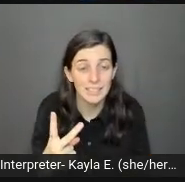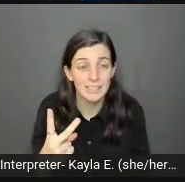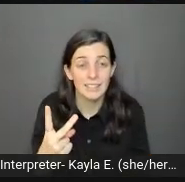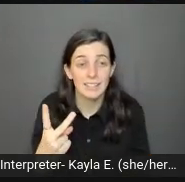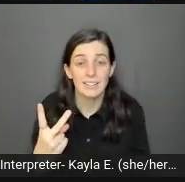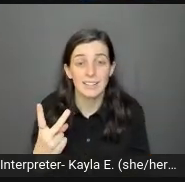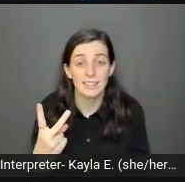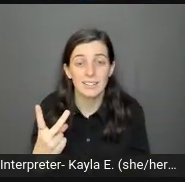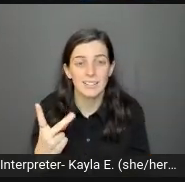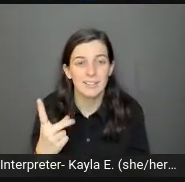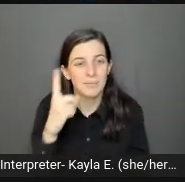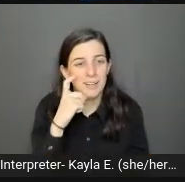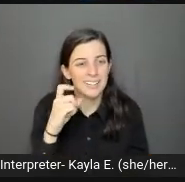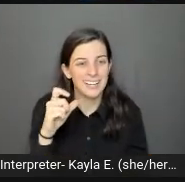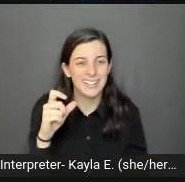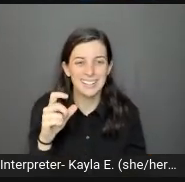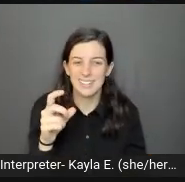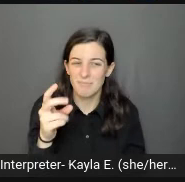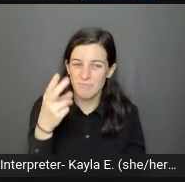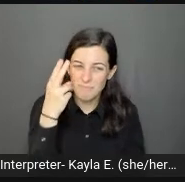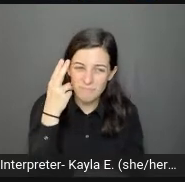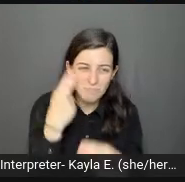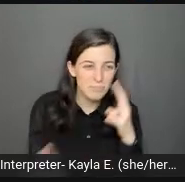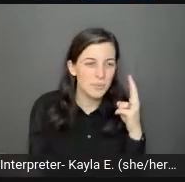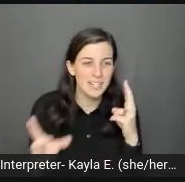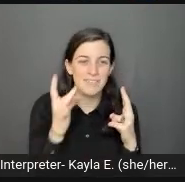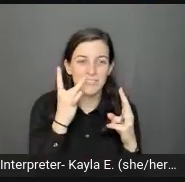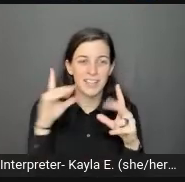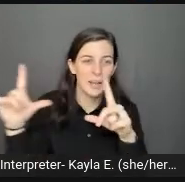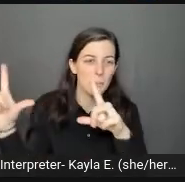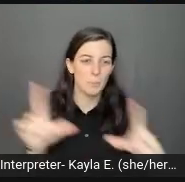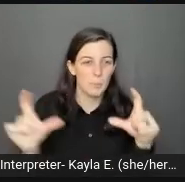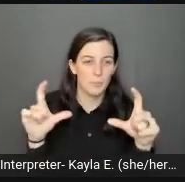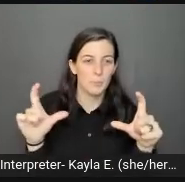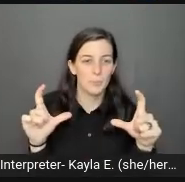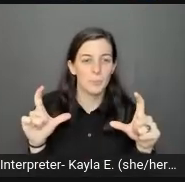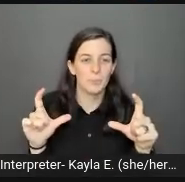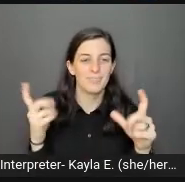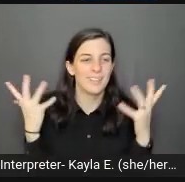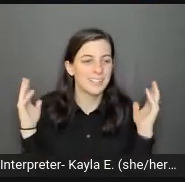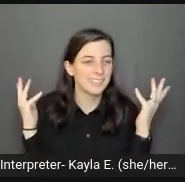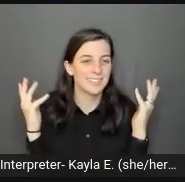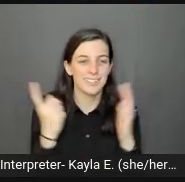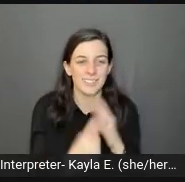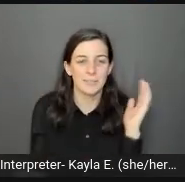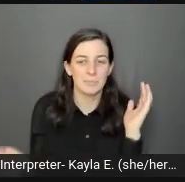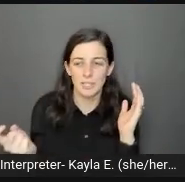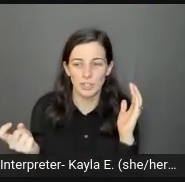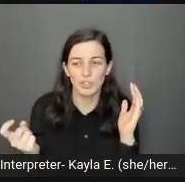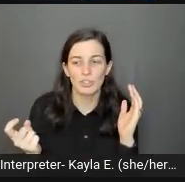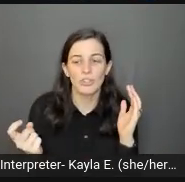It flashes very, very briefly. It's less than a second. Focus indications if they just immediately disappear,